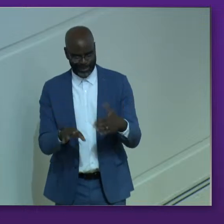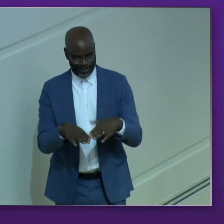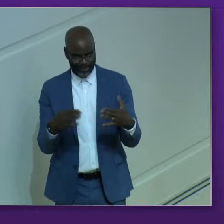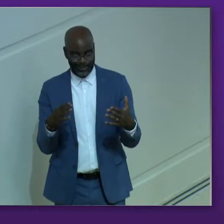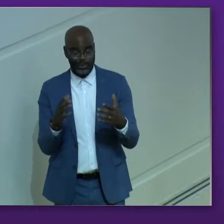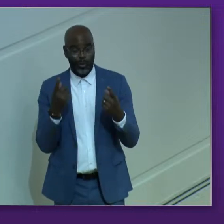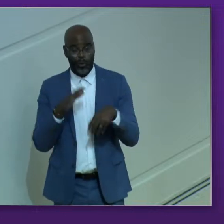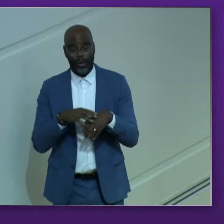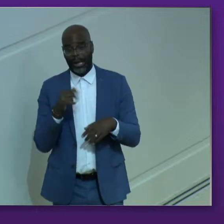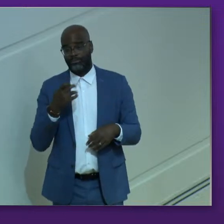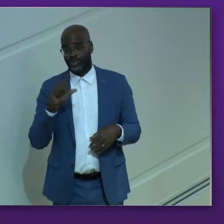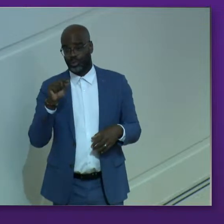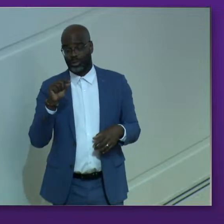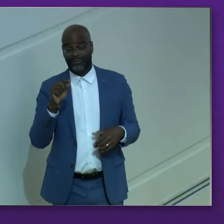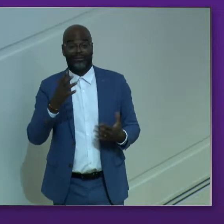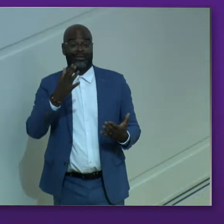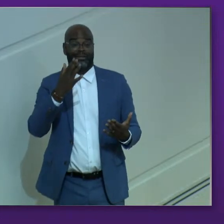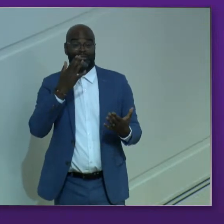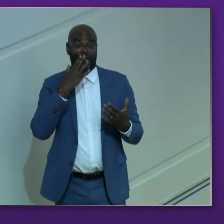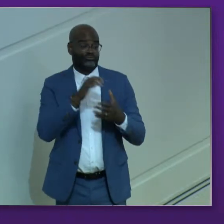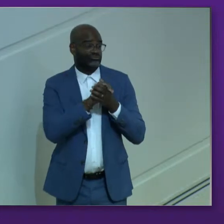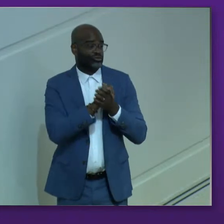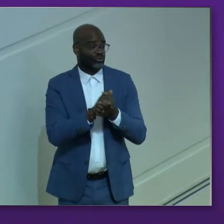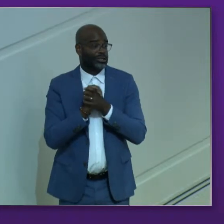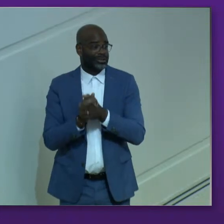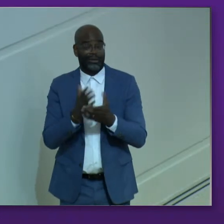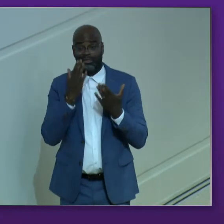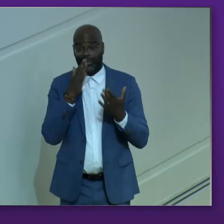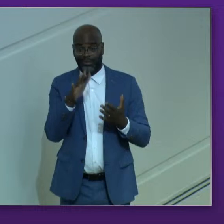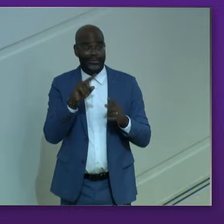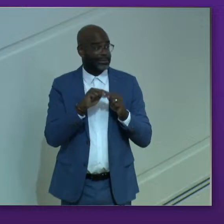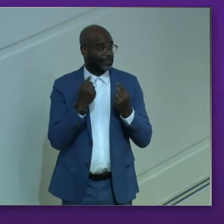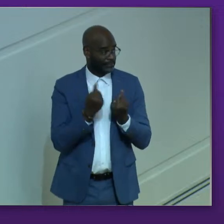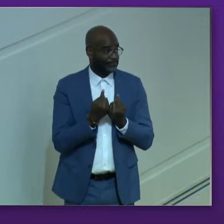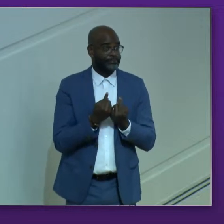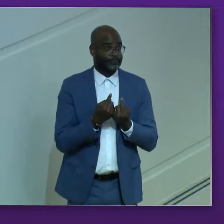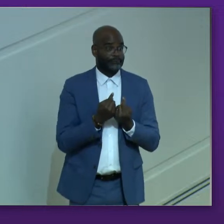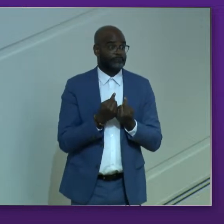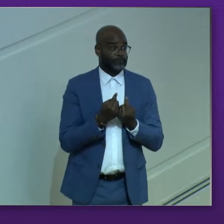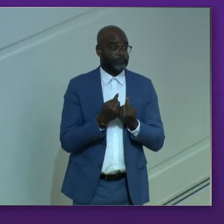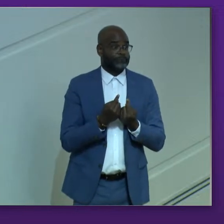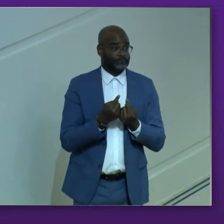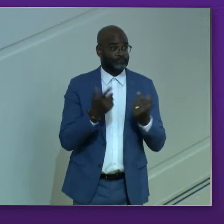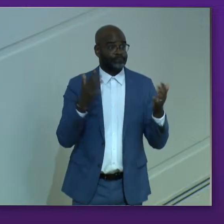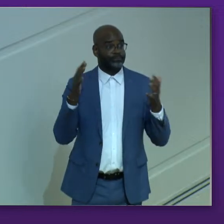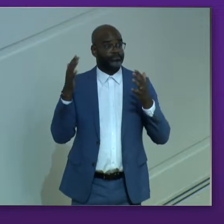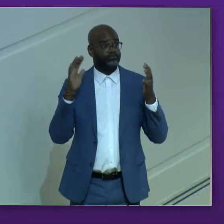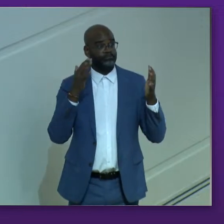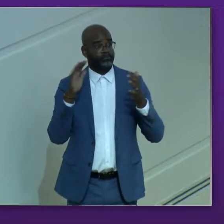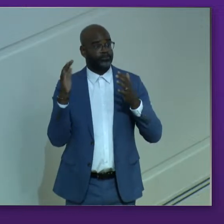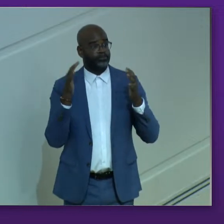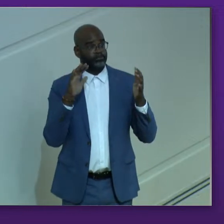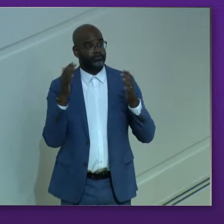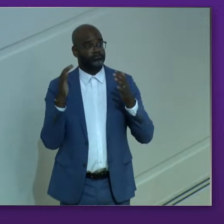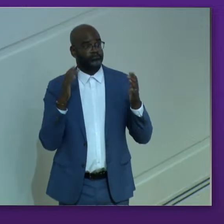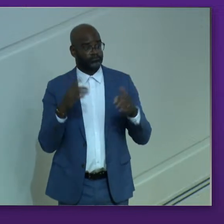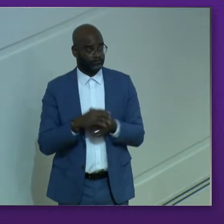ON APRIL 1 AND THE